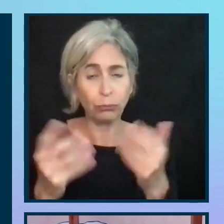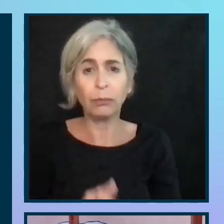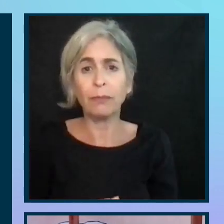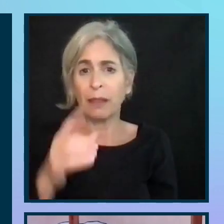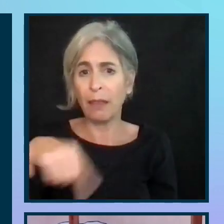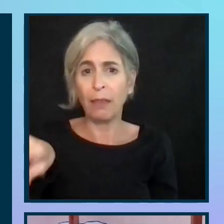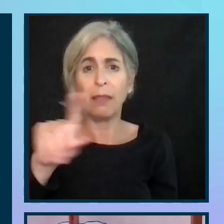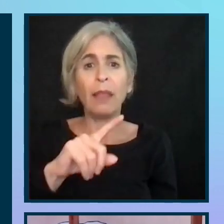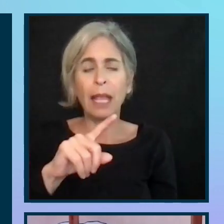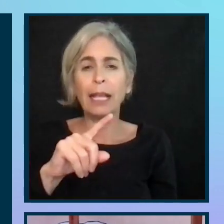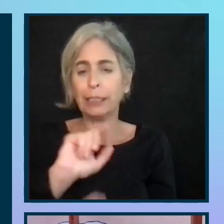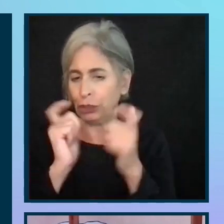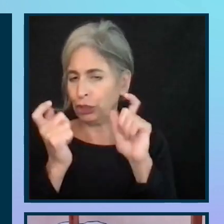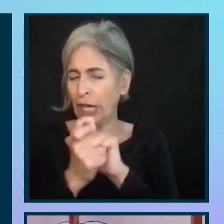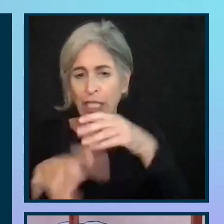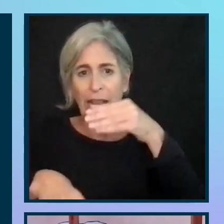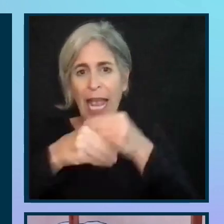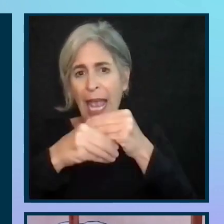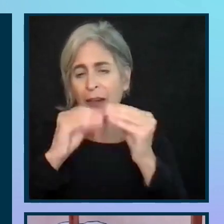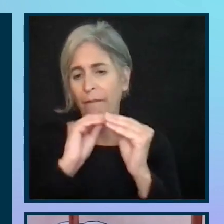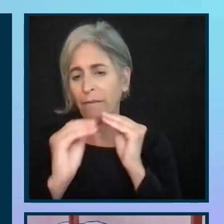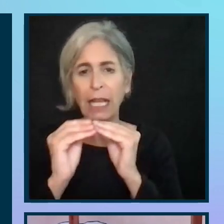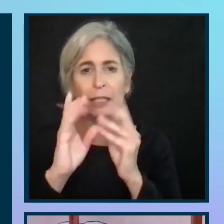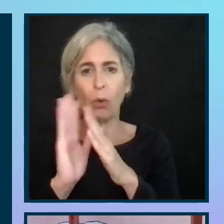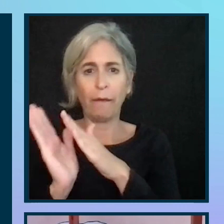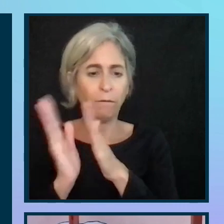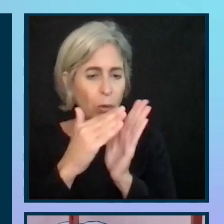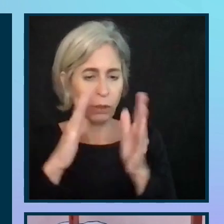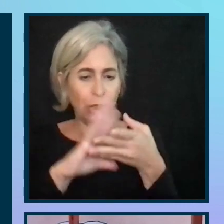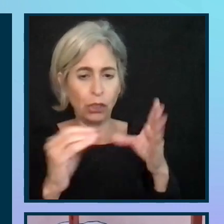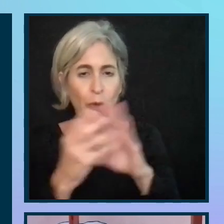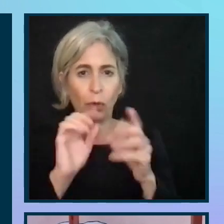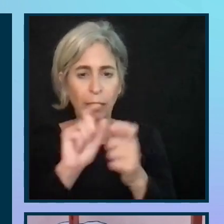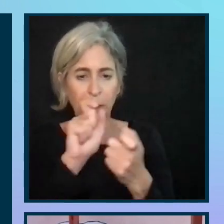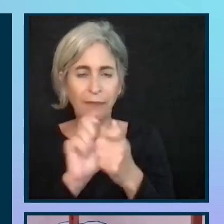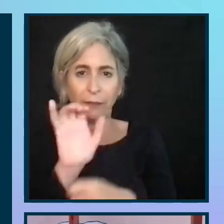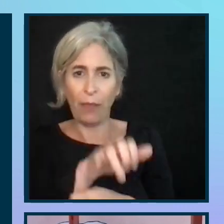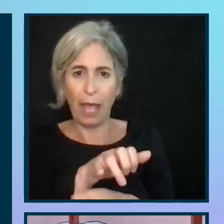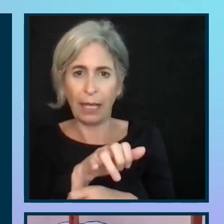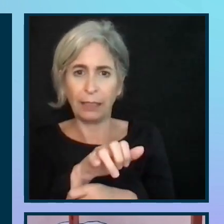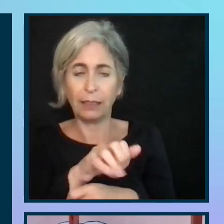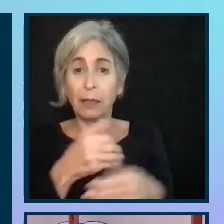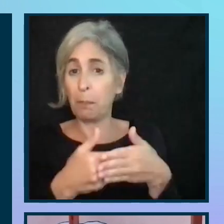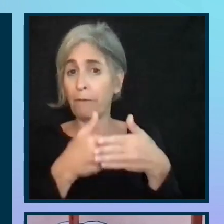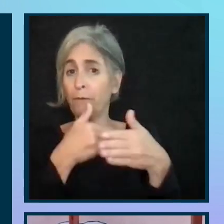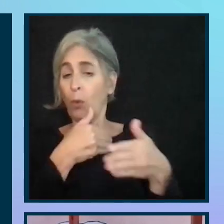they make changes to it, or they point the stories at that point or something like that. The prerefinement, or three amigos meeting,